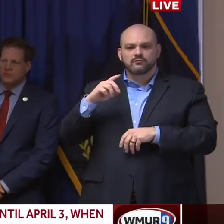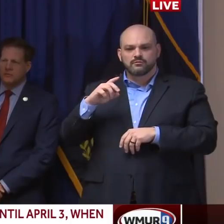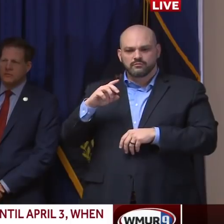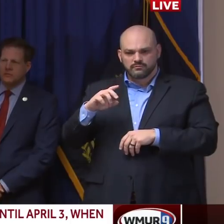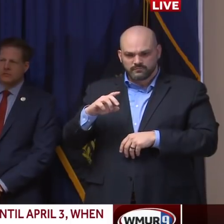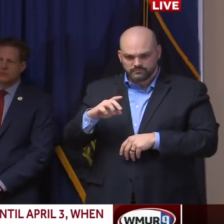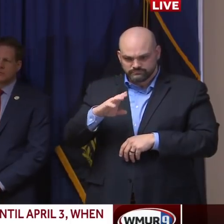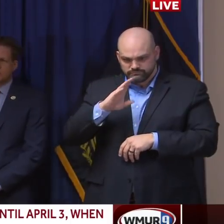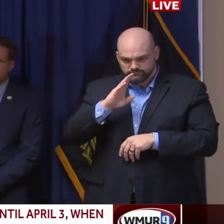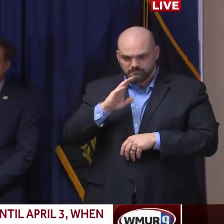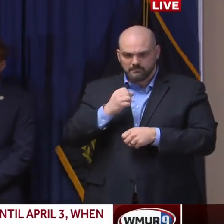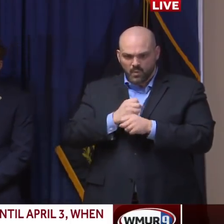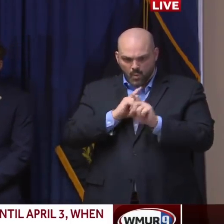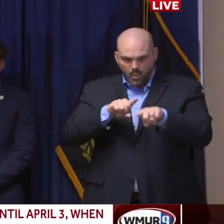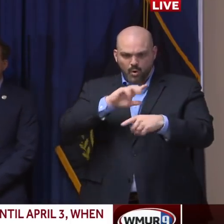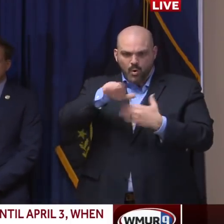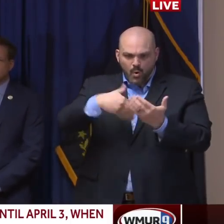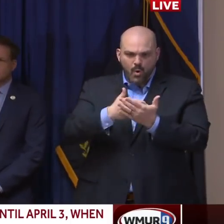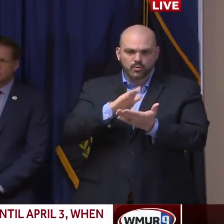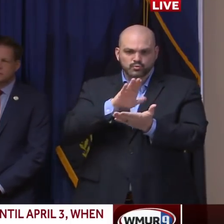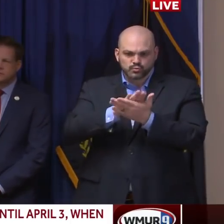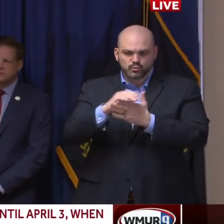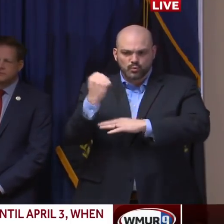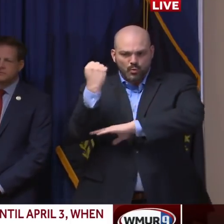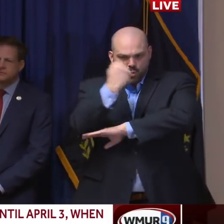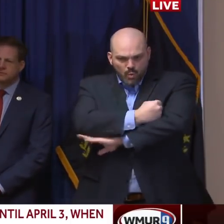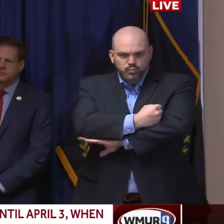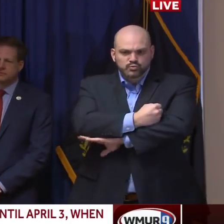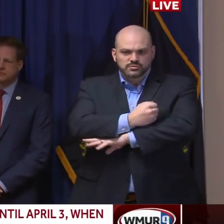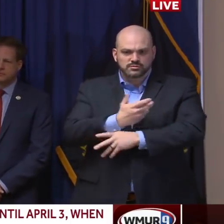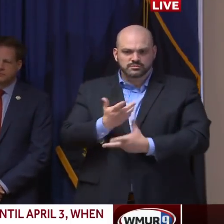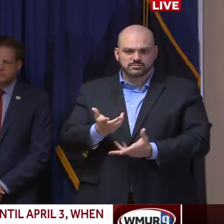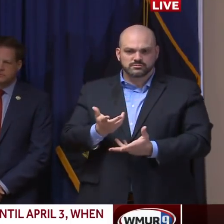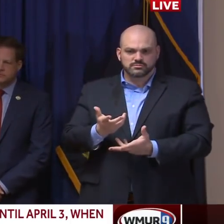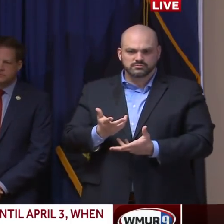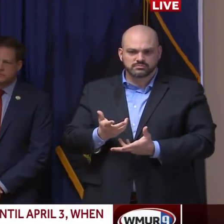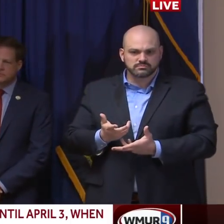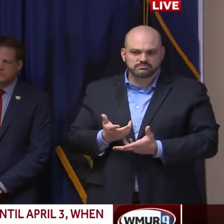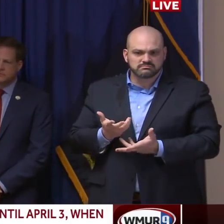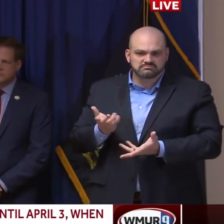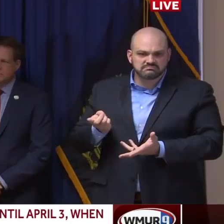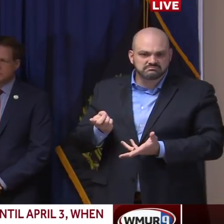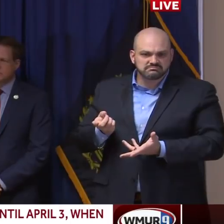ANY CONCERNS ABOUT WHAT THAT DOES TO THE ESTABLISHED TRADITION HERE WITH LOCAL CONTROL?